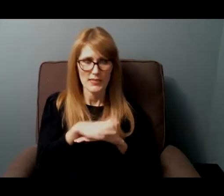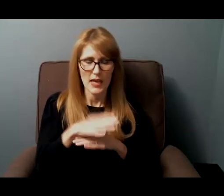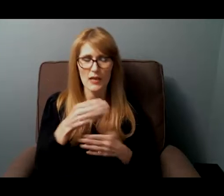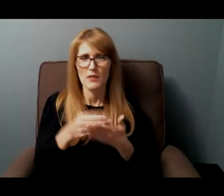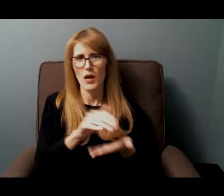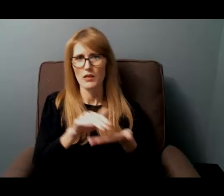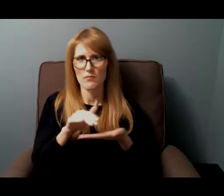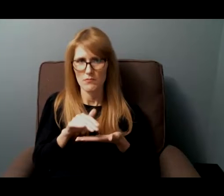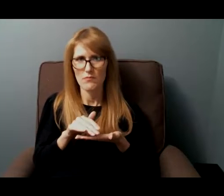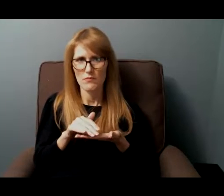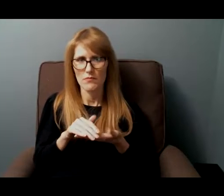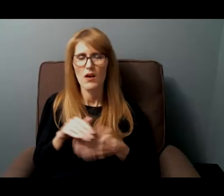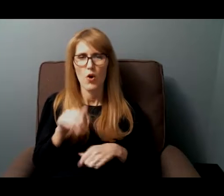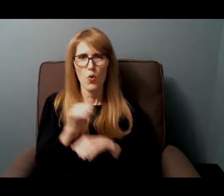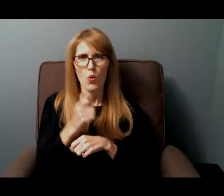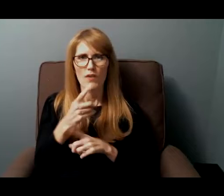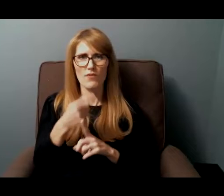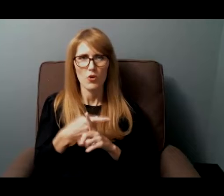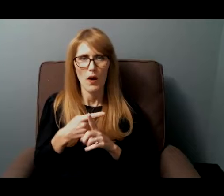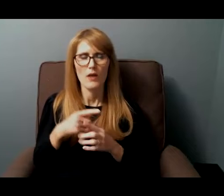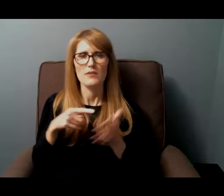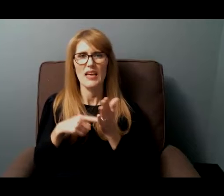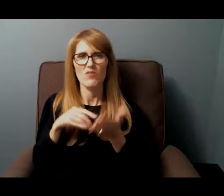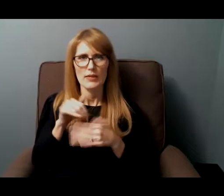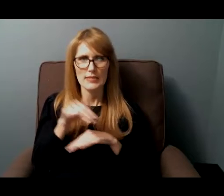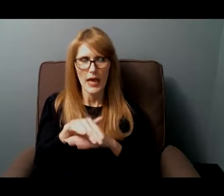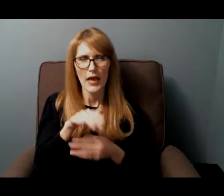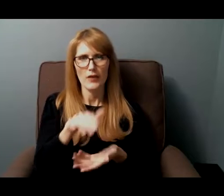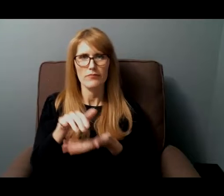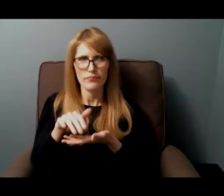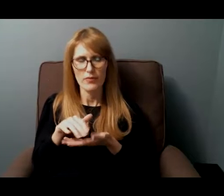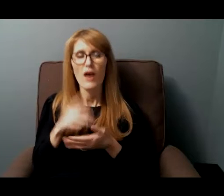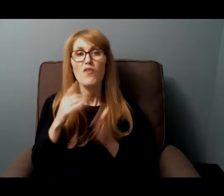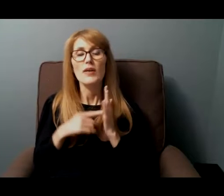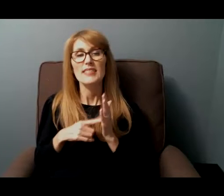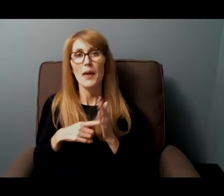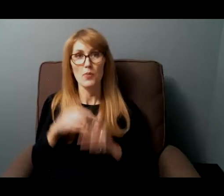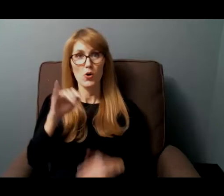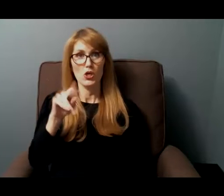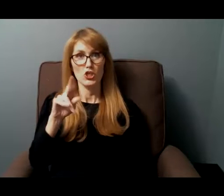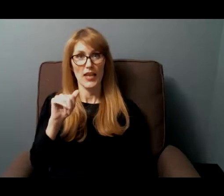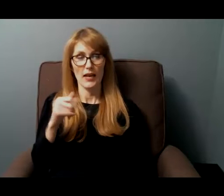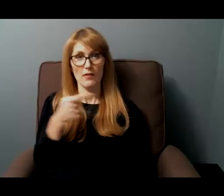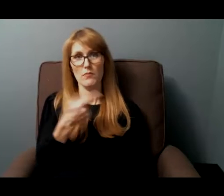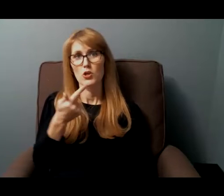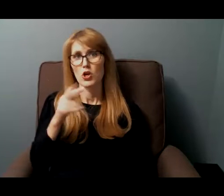Like let's say for example, let's say Jana, as our graphic designer, let's say she picked up a gig,